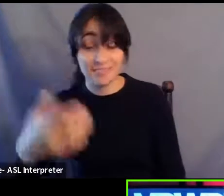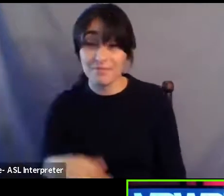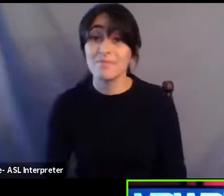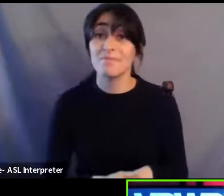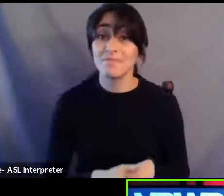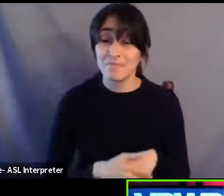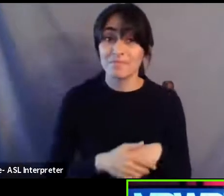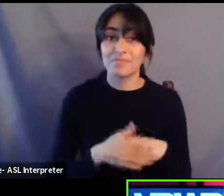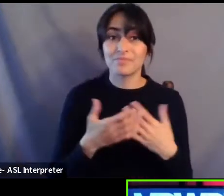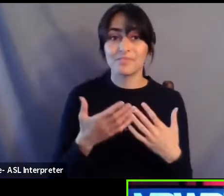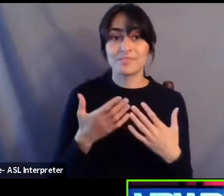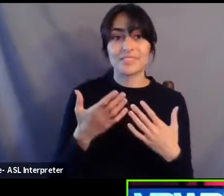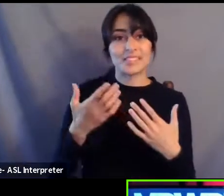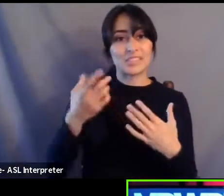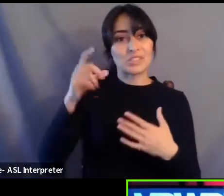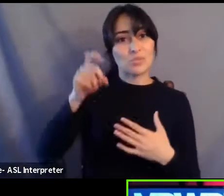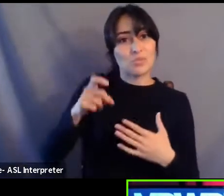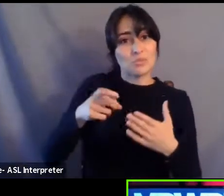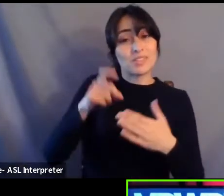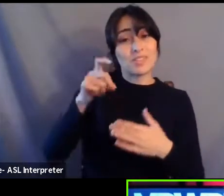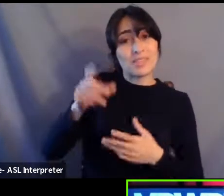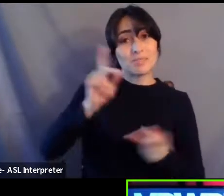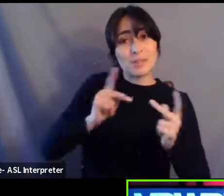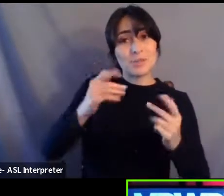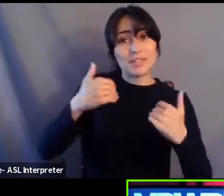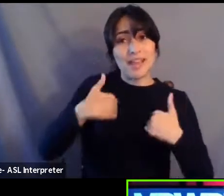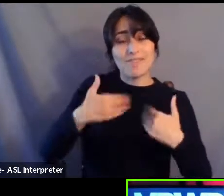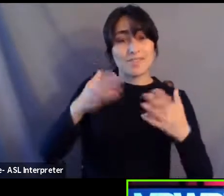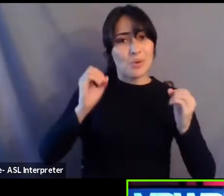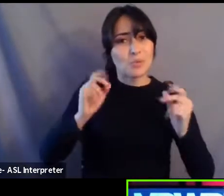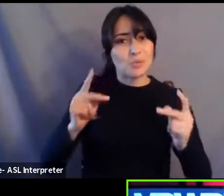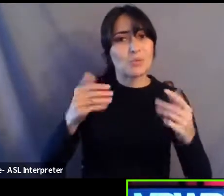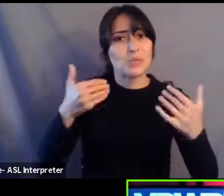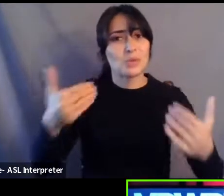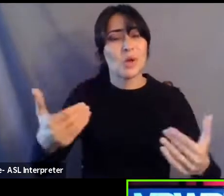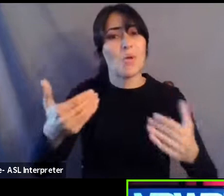people a platform and make sure they are heard and also, you know, have the people of color